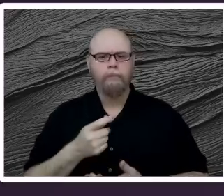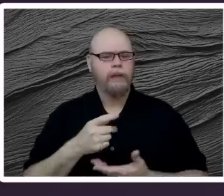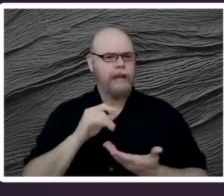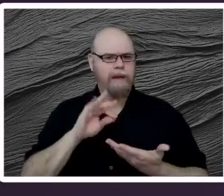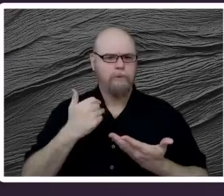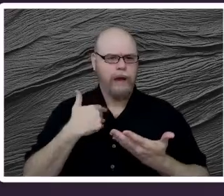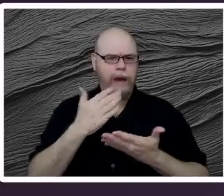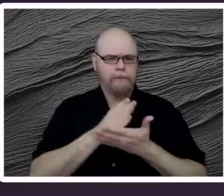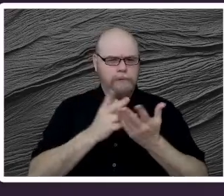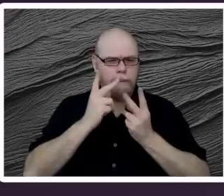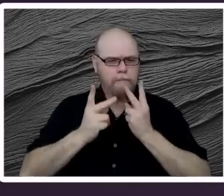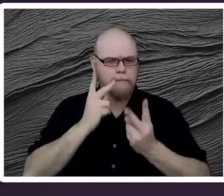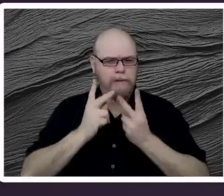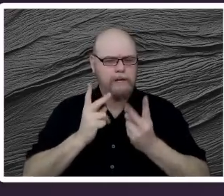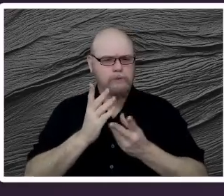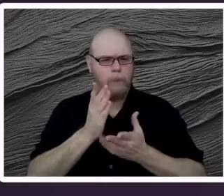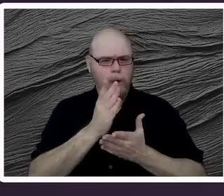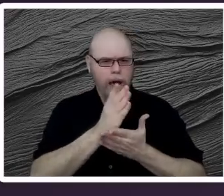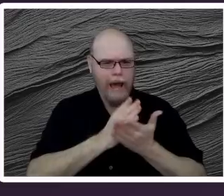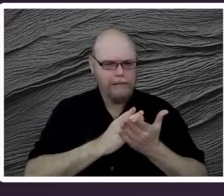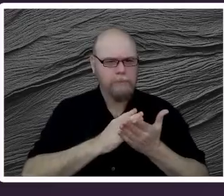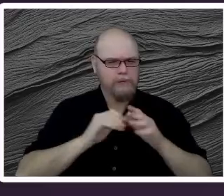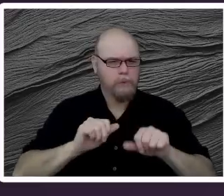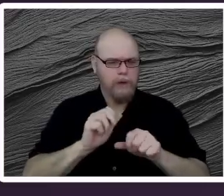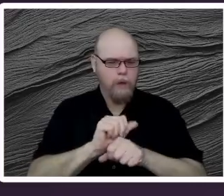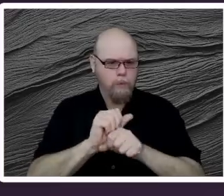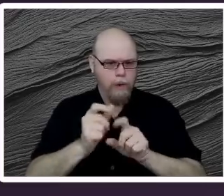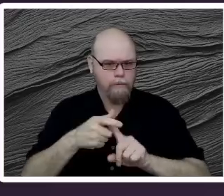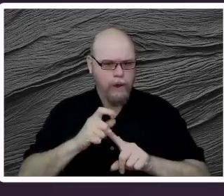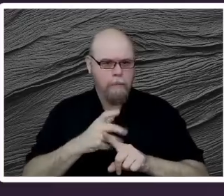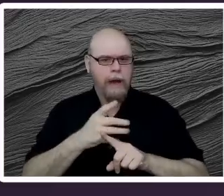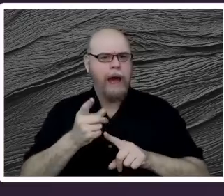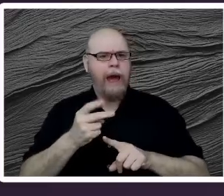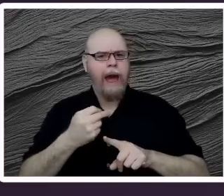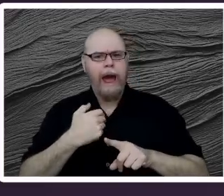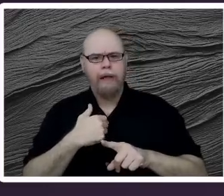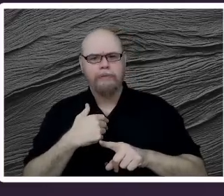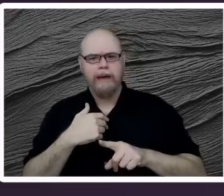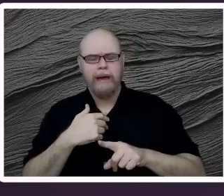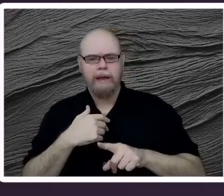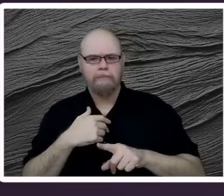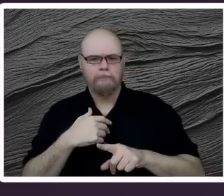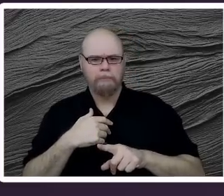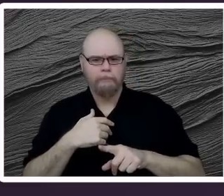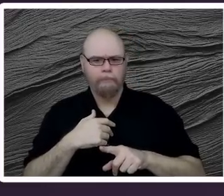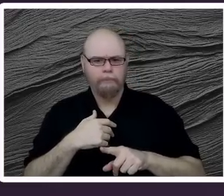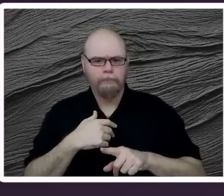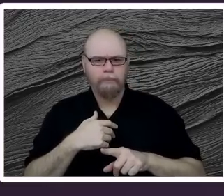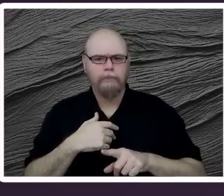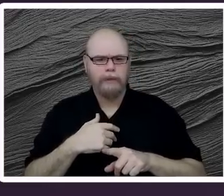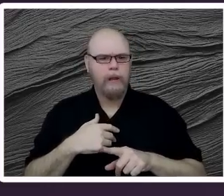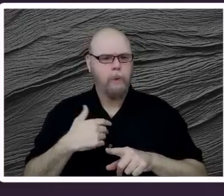Another important factor is availability of a subject matter expert to check the script